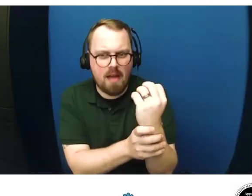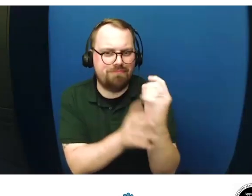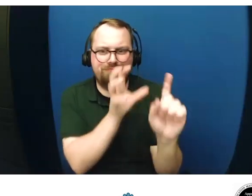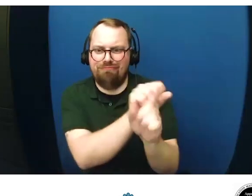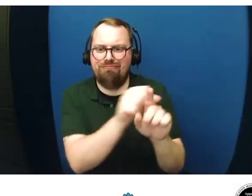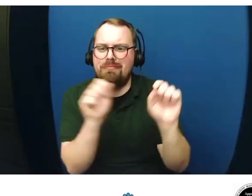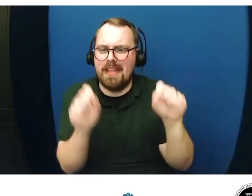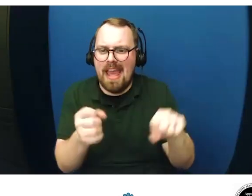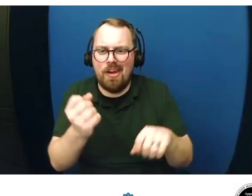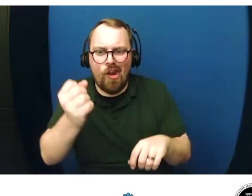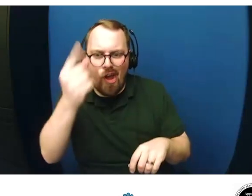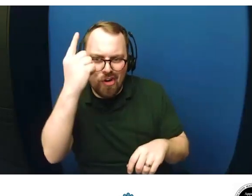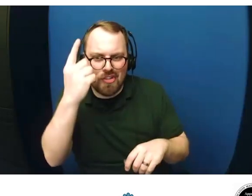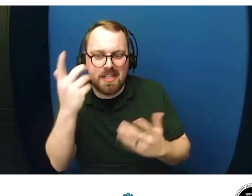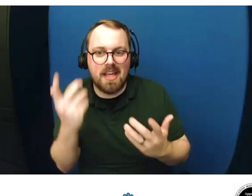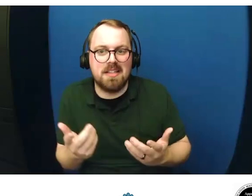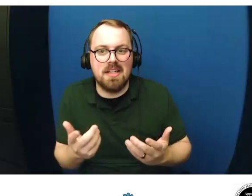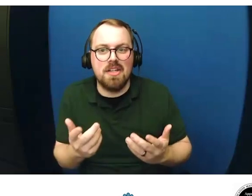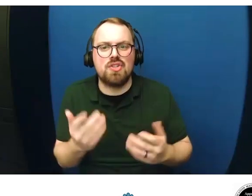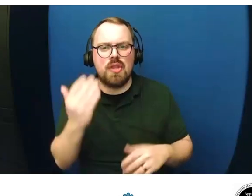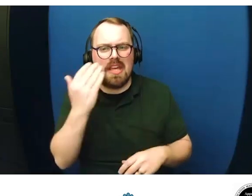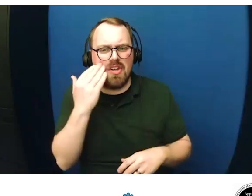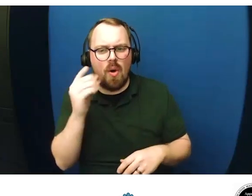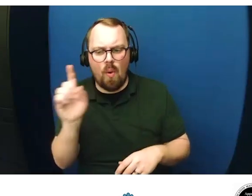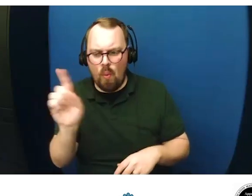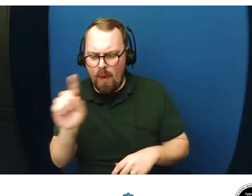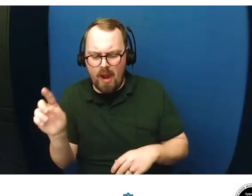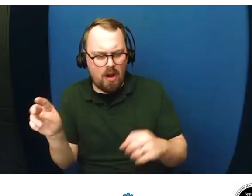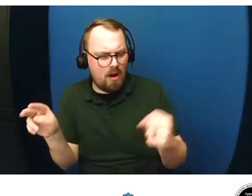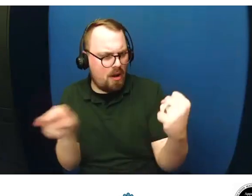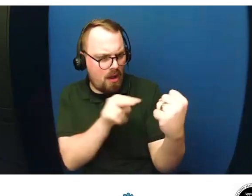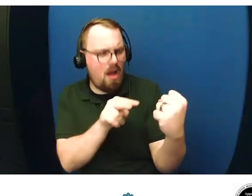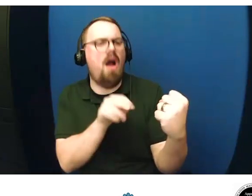giving them the information they need of where to focus that visual attention.